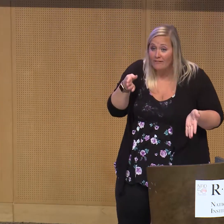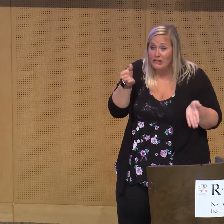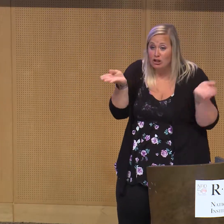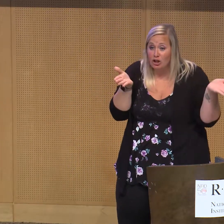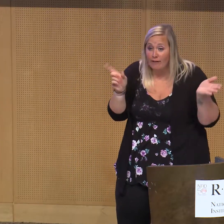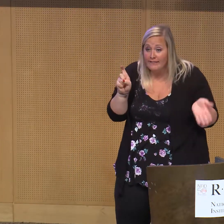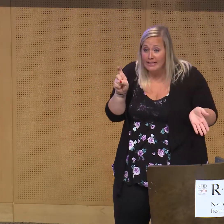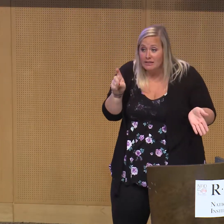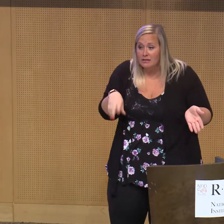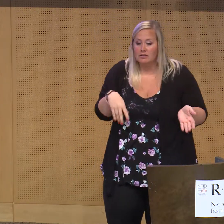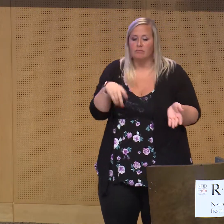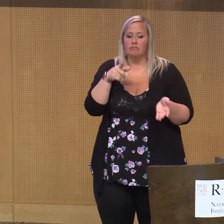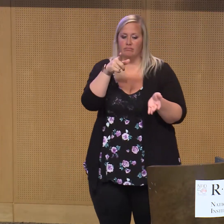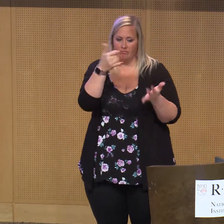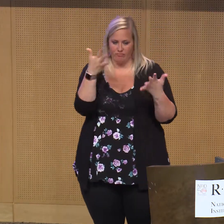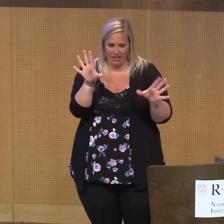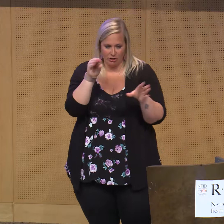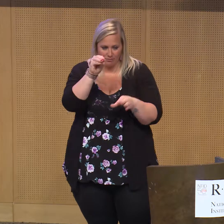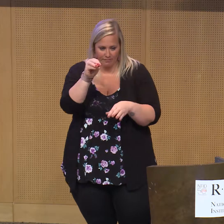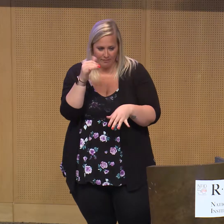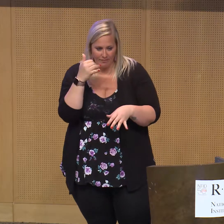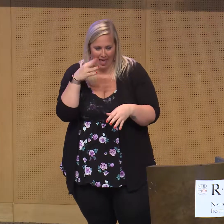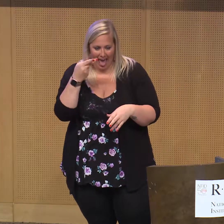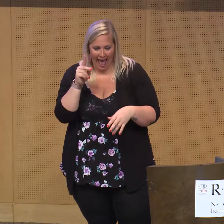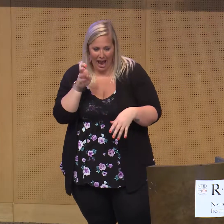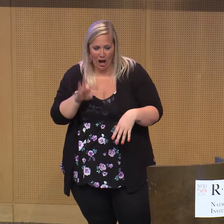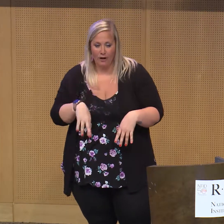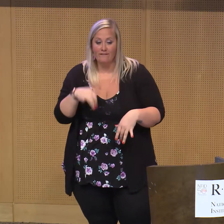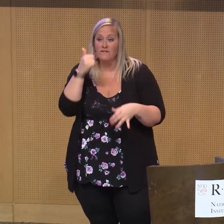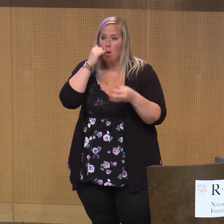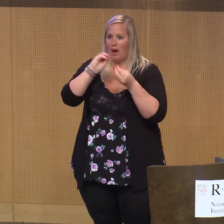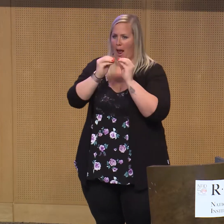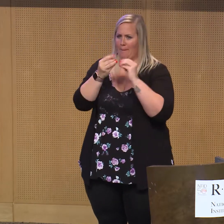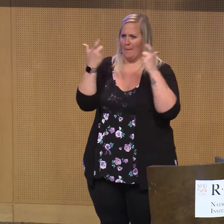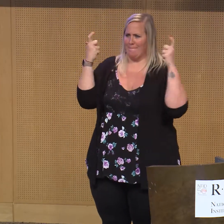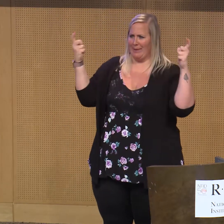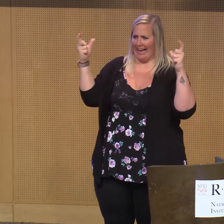What do they offer? Do they provide service 24/7? That's on there.